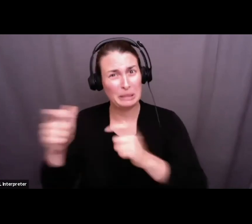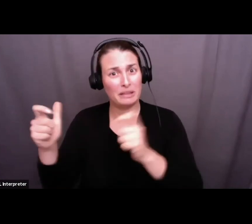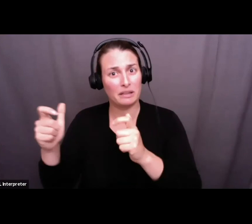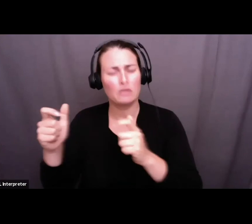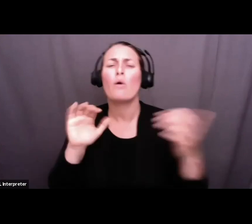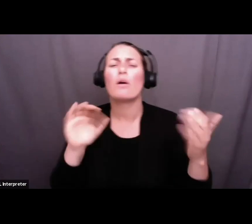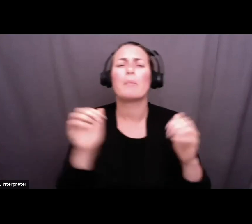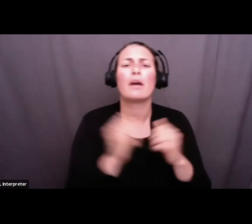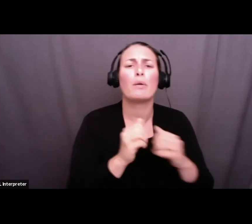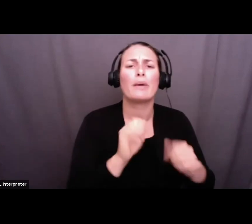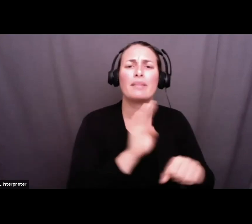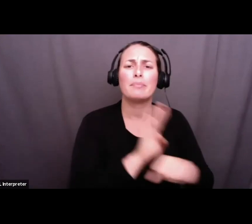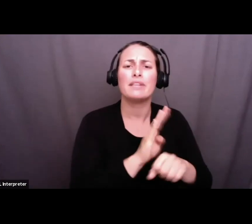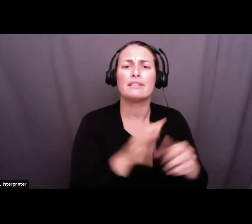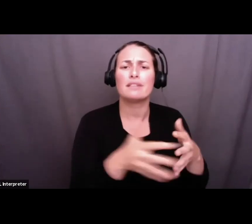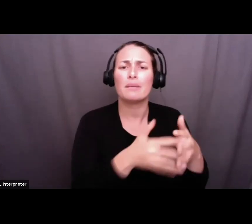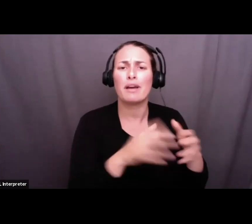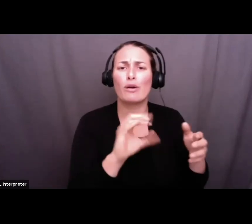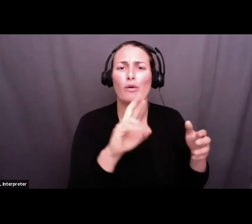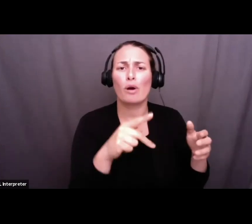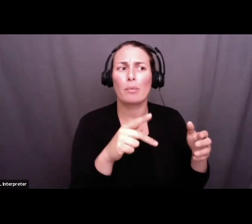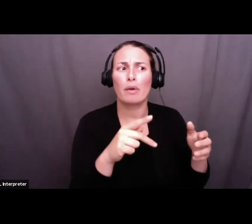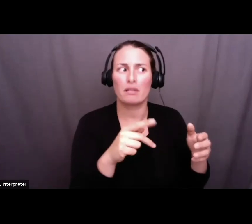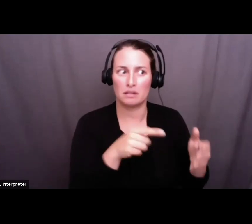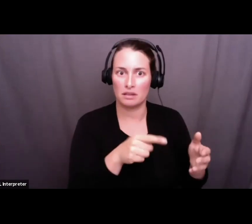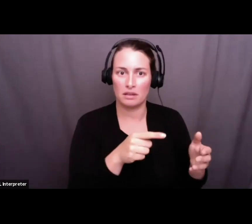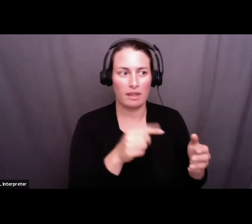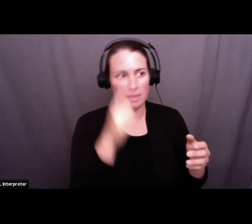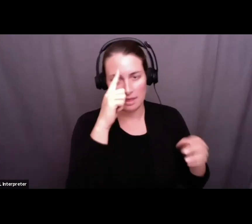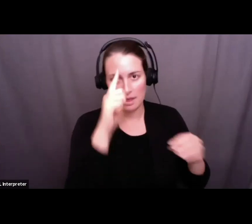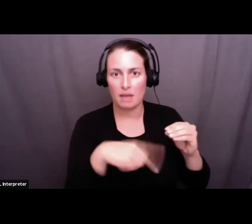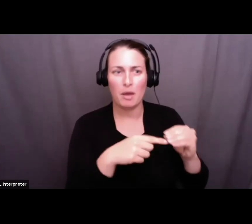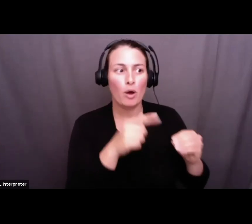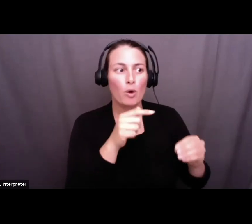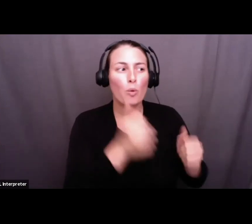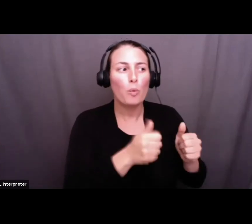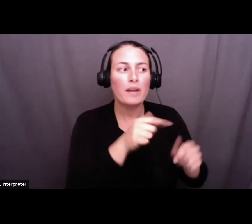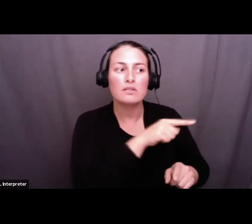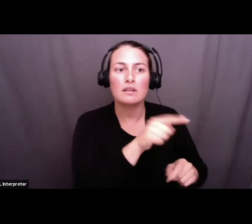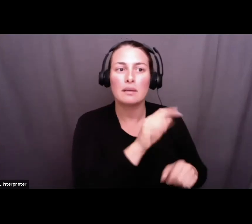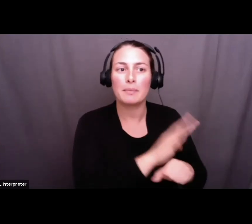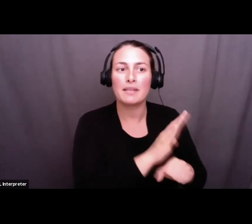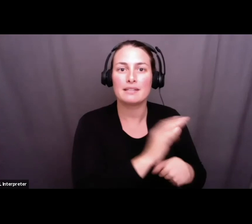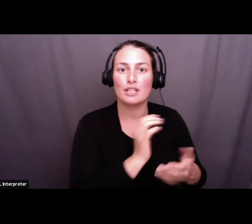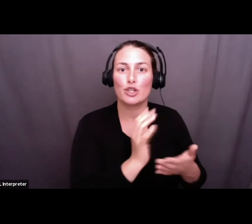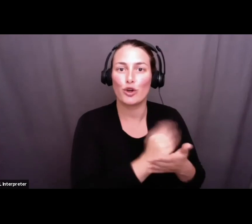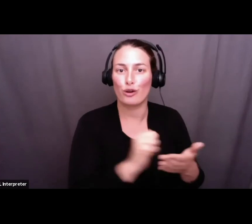of companies that have revenues in the range of $38 billion a year puts you well into the